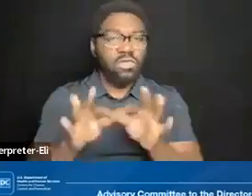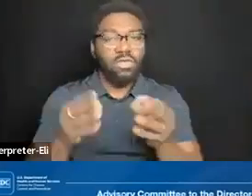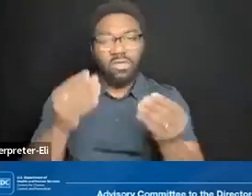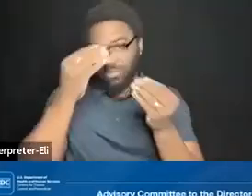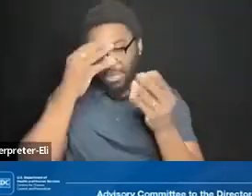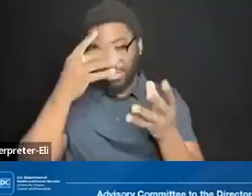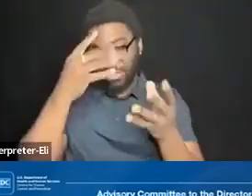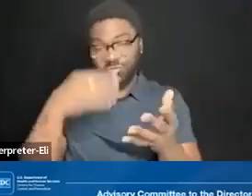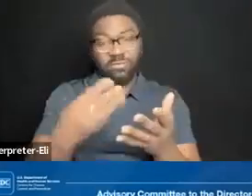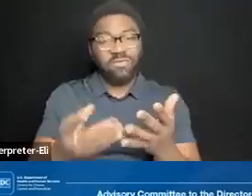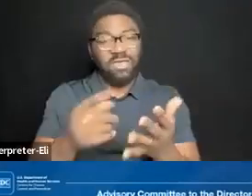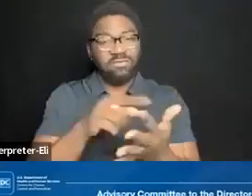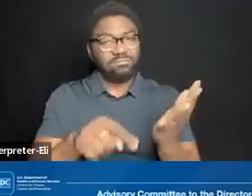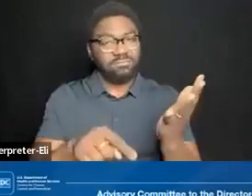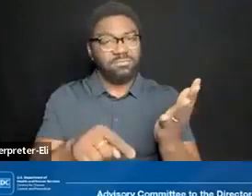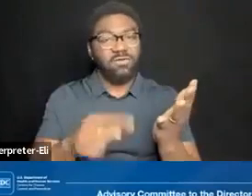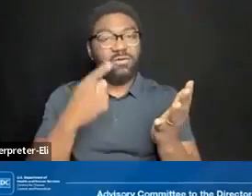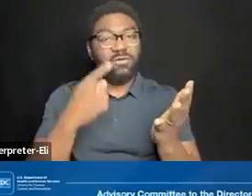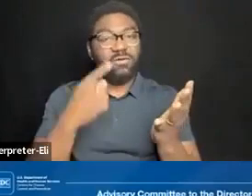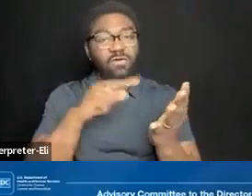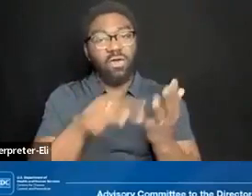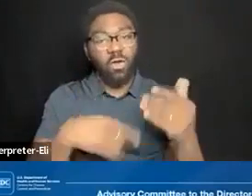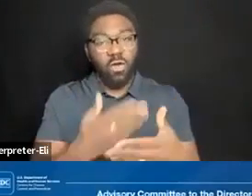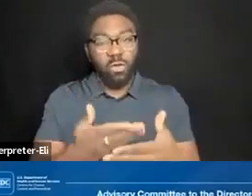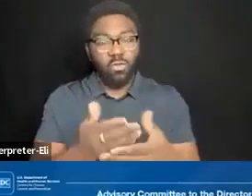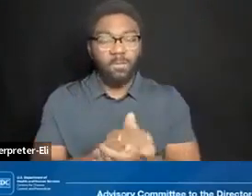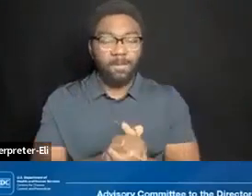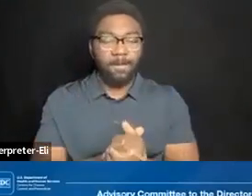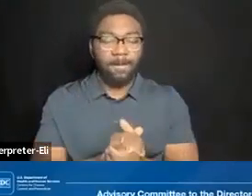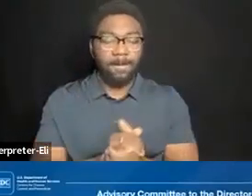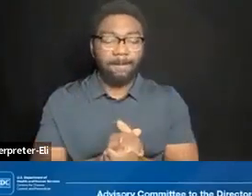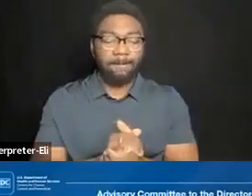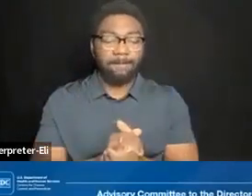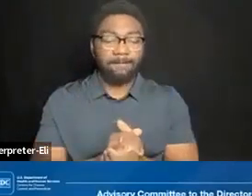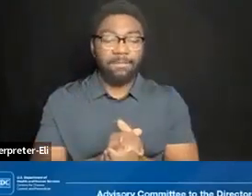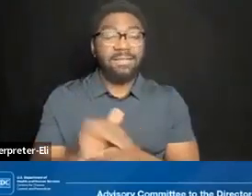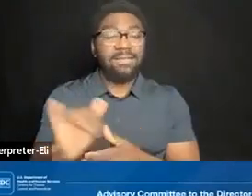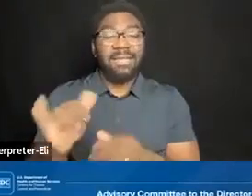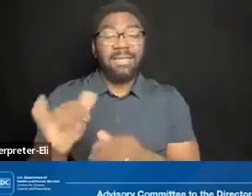and territorial public health infrastructure and workforce. And as Deb mentioned, CDC awarded its first